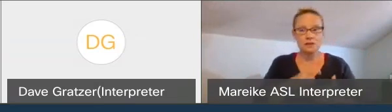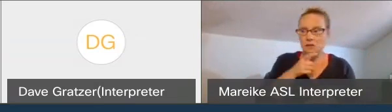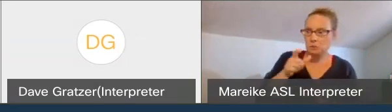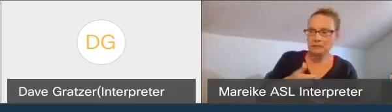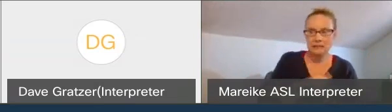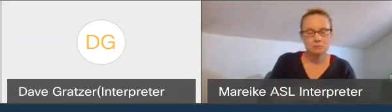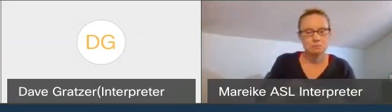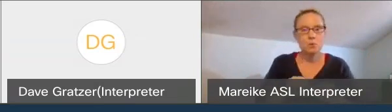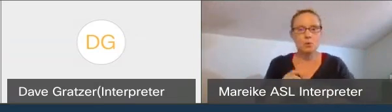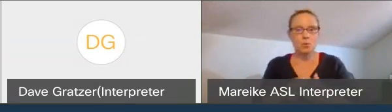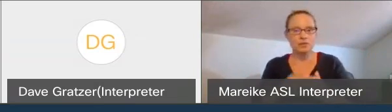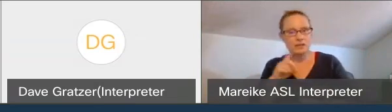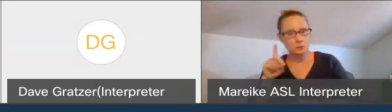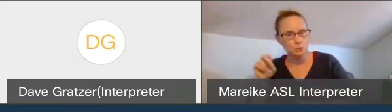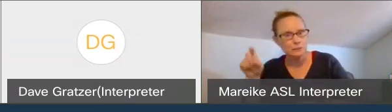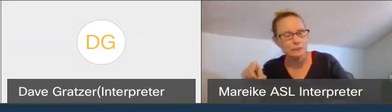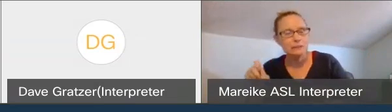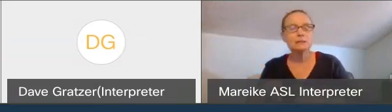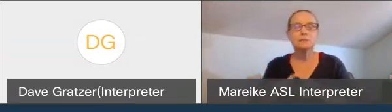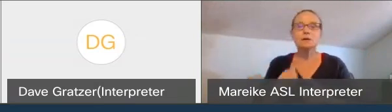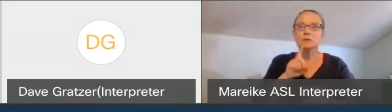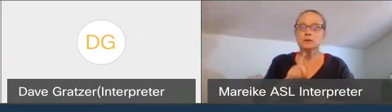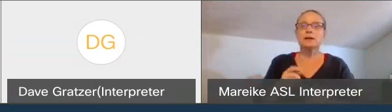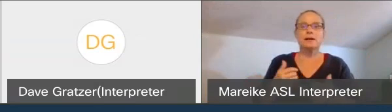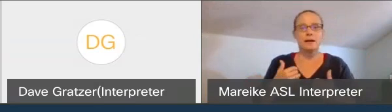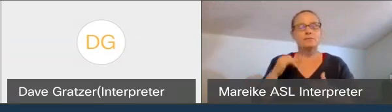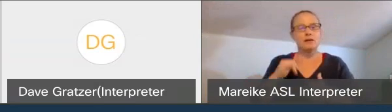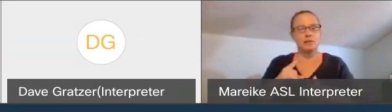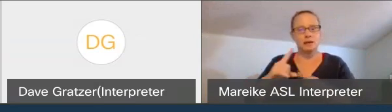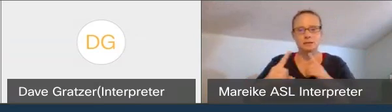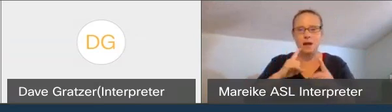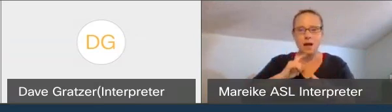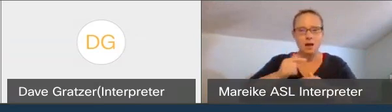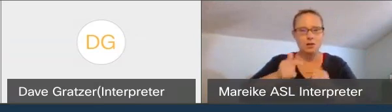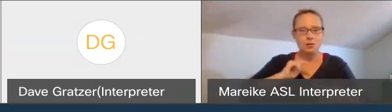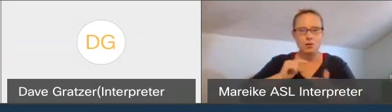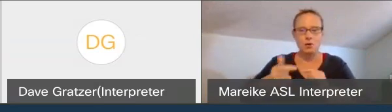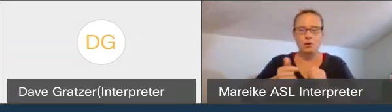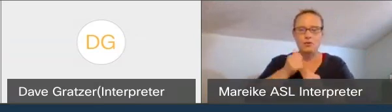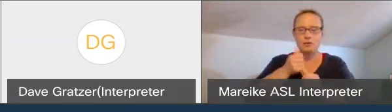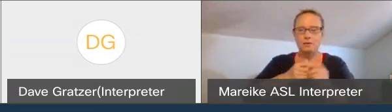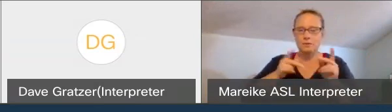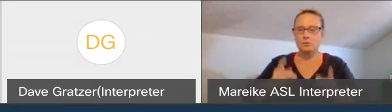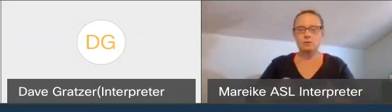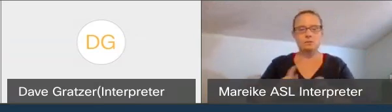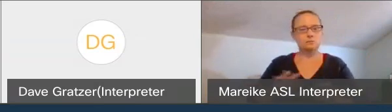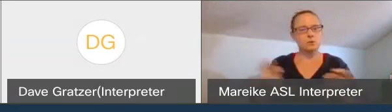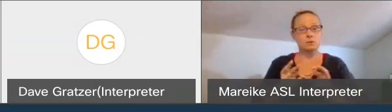but, um, really having your-- that--that dialogue with everybody is--is important. And when you have those meetings,